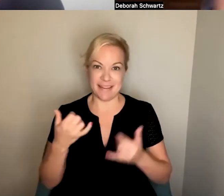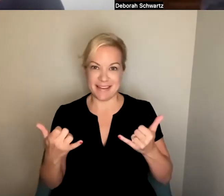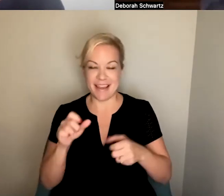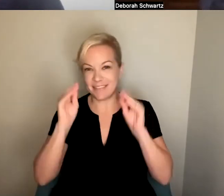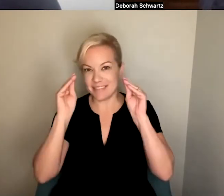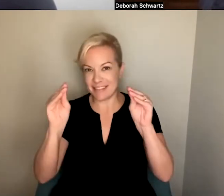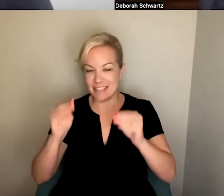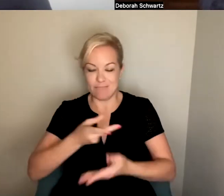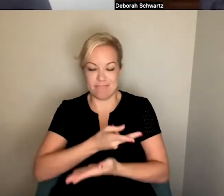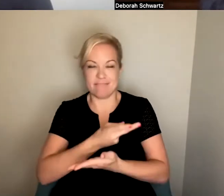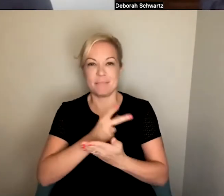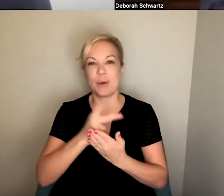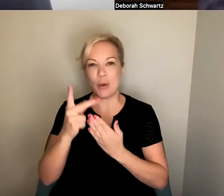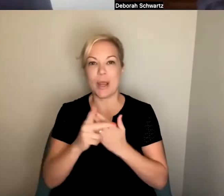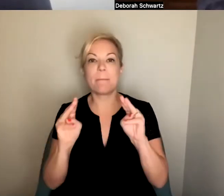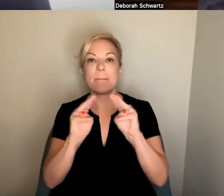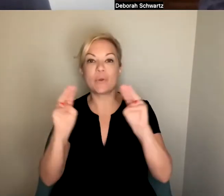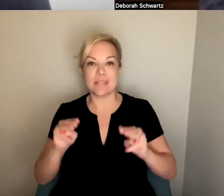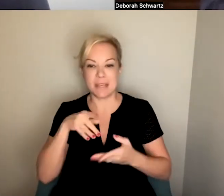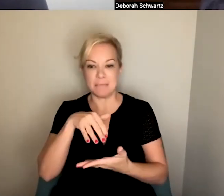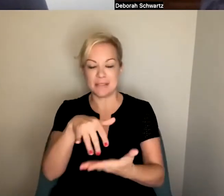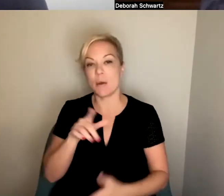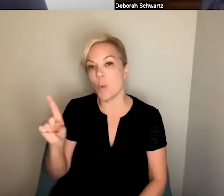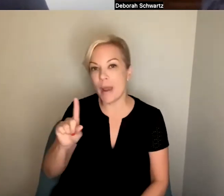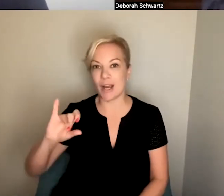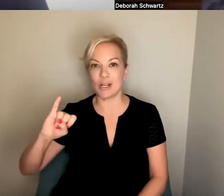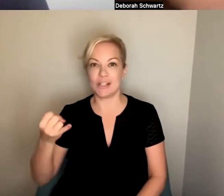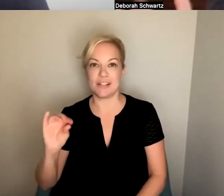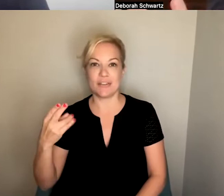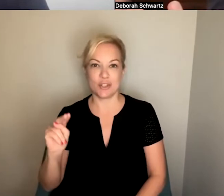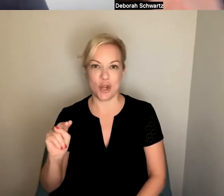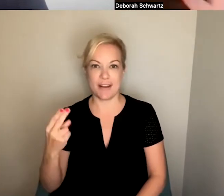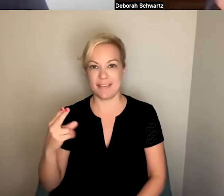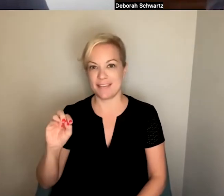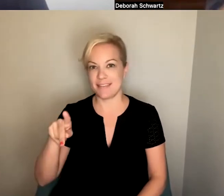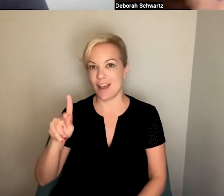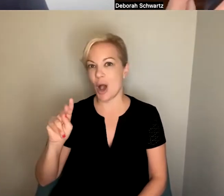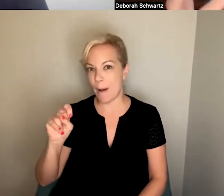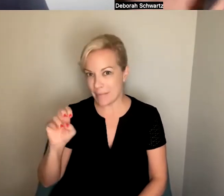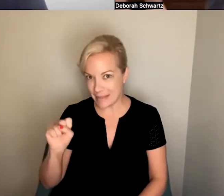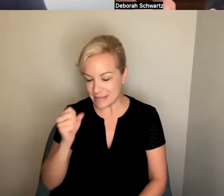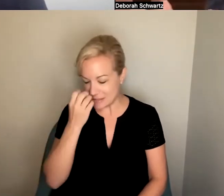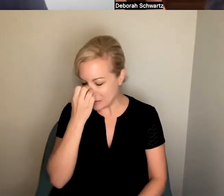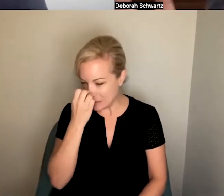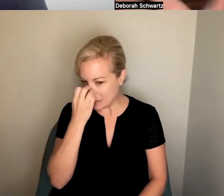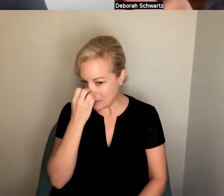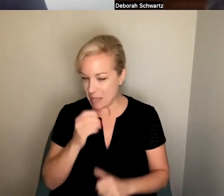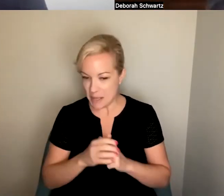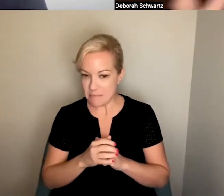master's program at Johns Hopkins, and I actually think, you know, those kinds of programs where,